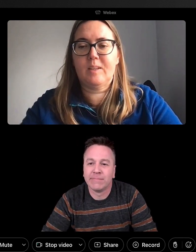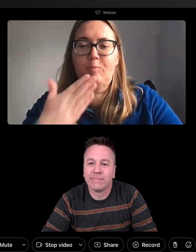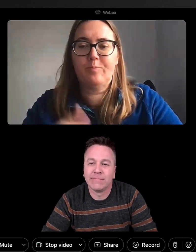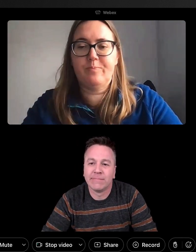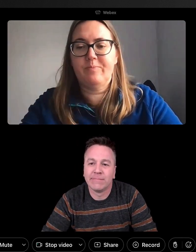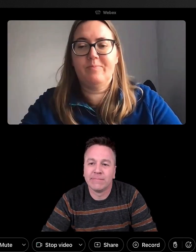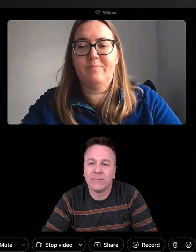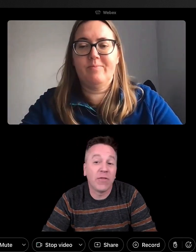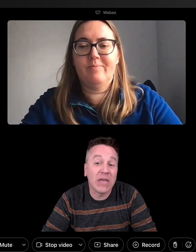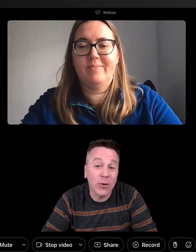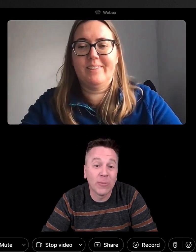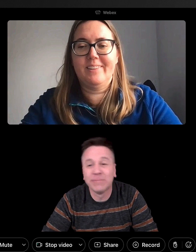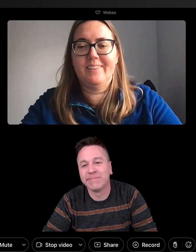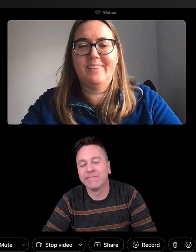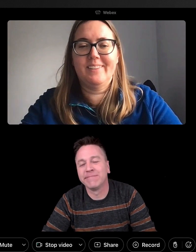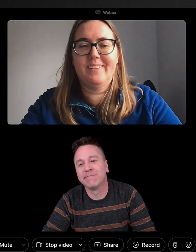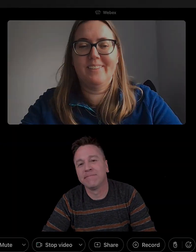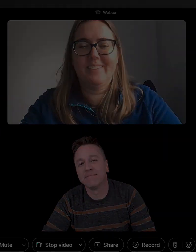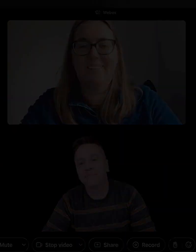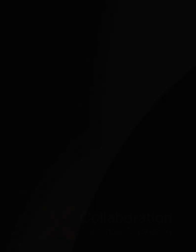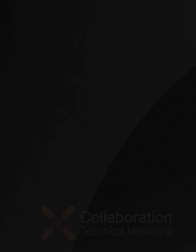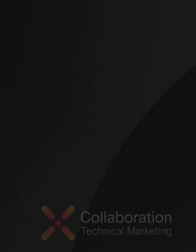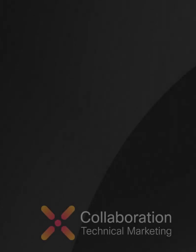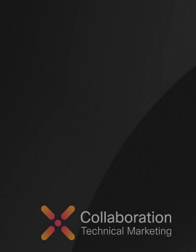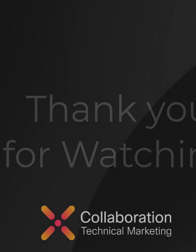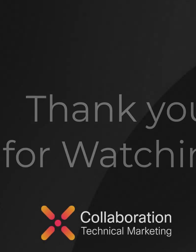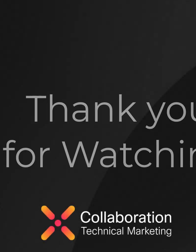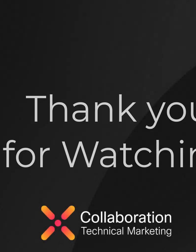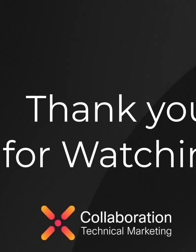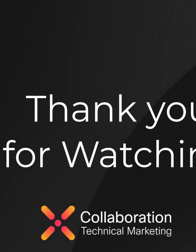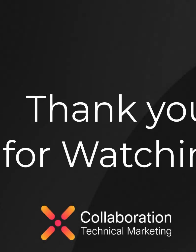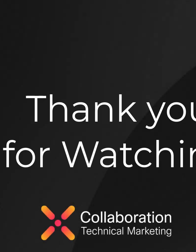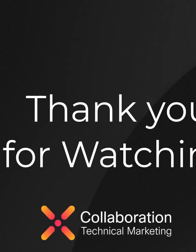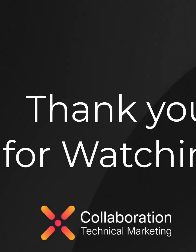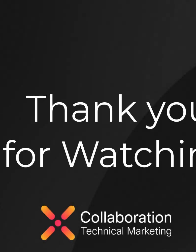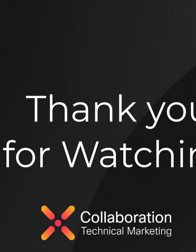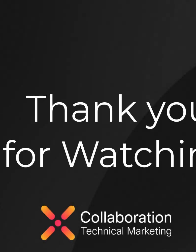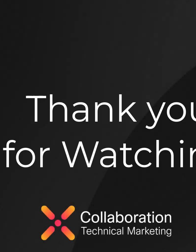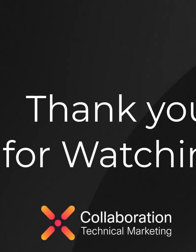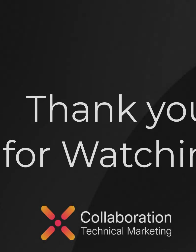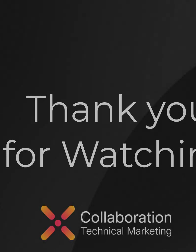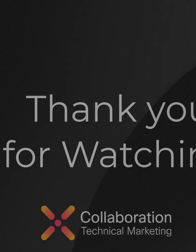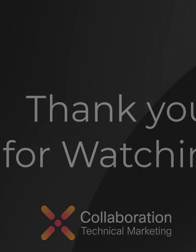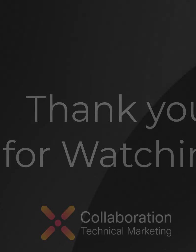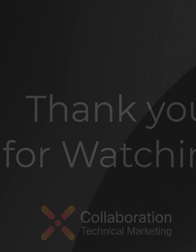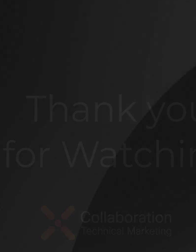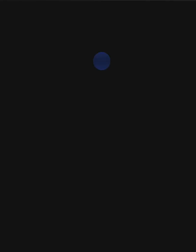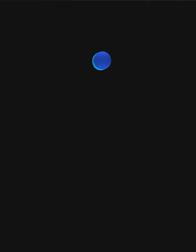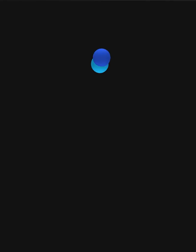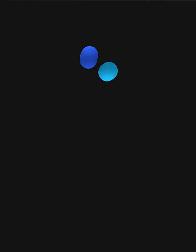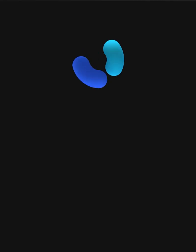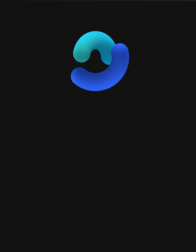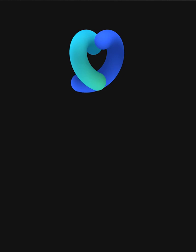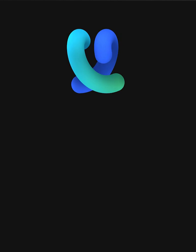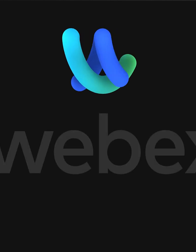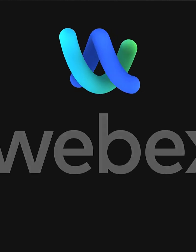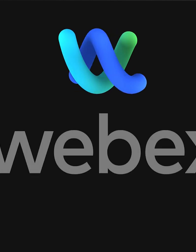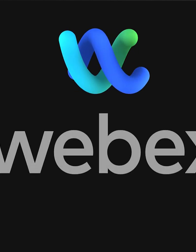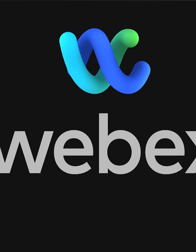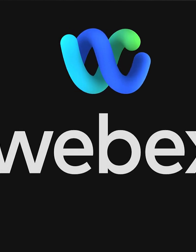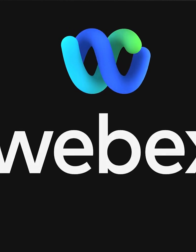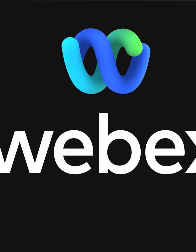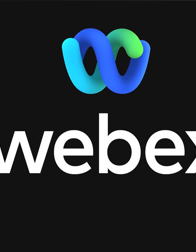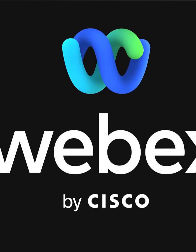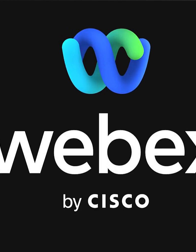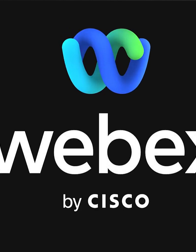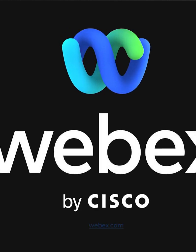Thank you.